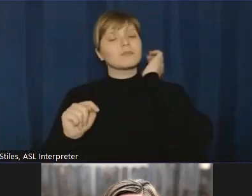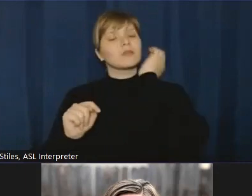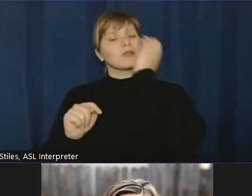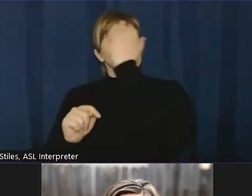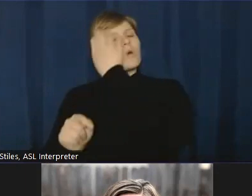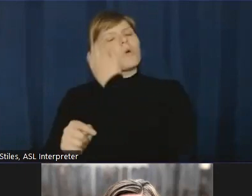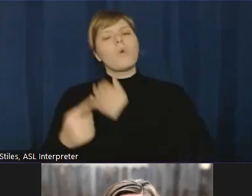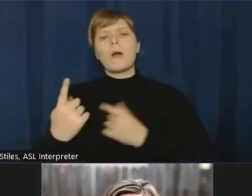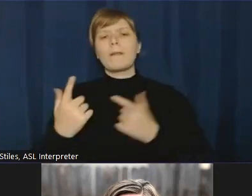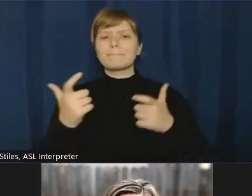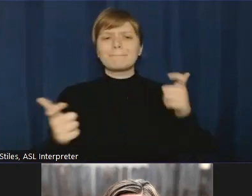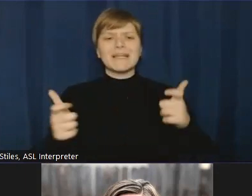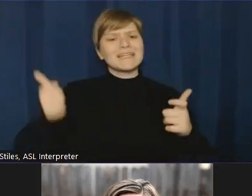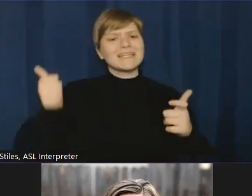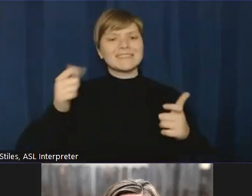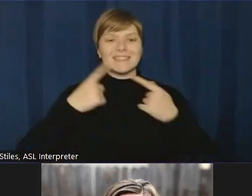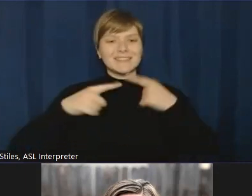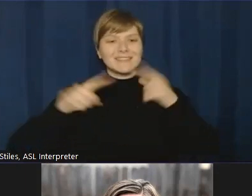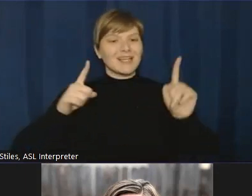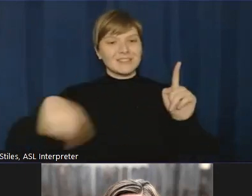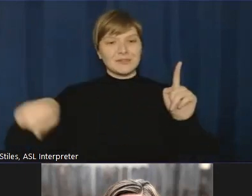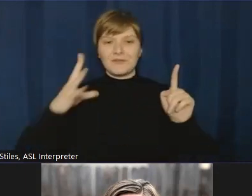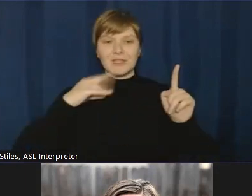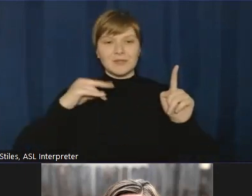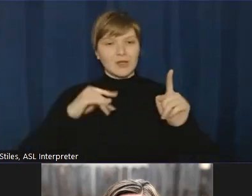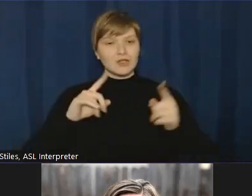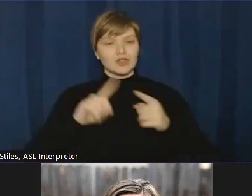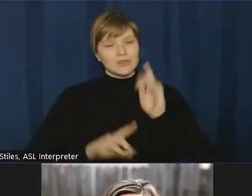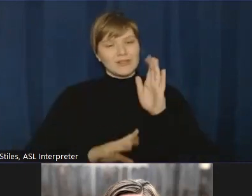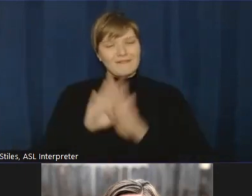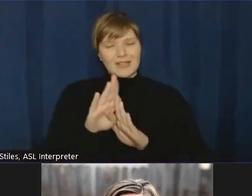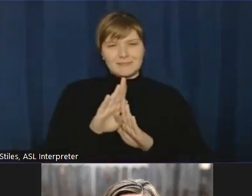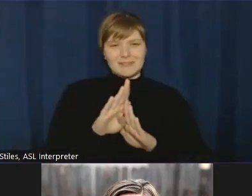locality has had in developing cross-sector collaborations that include transportation?